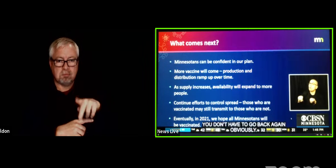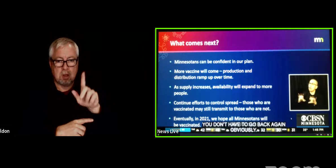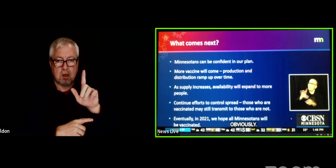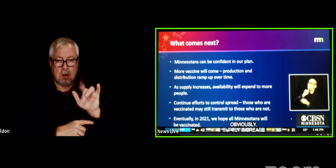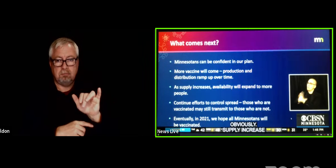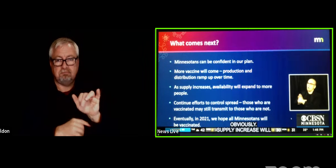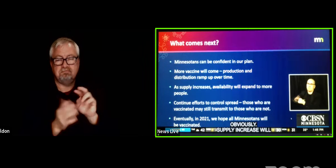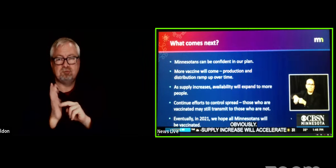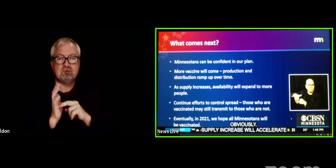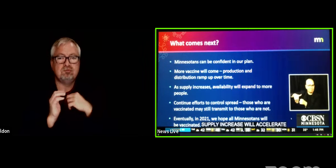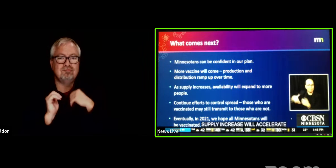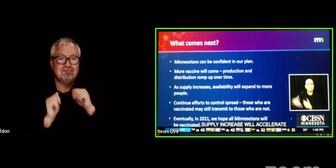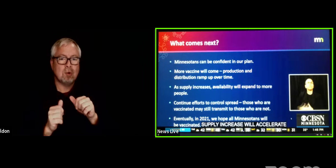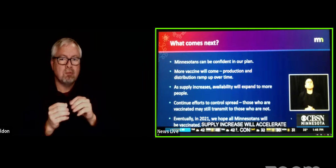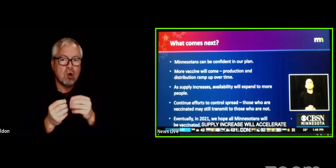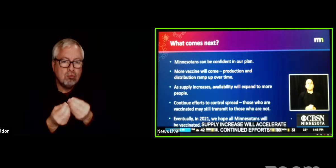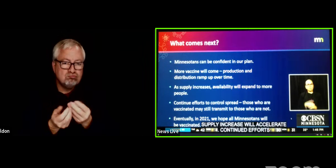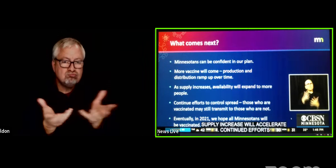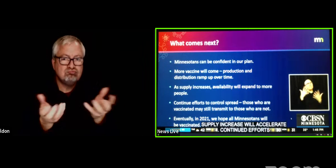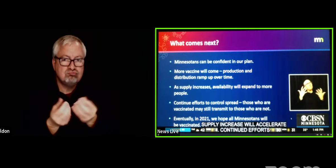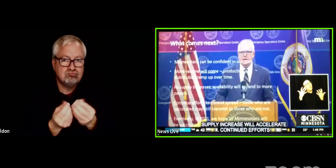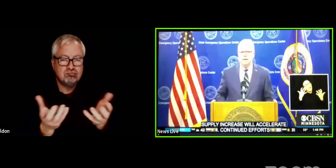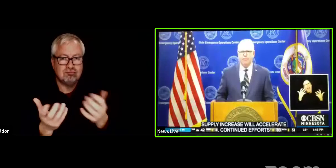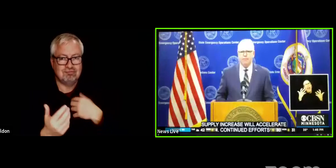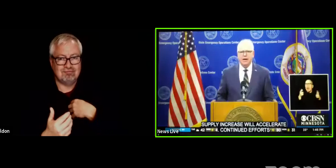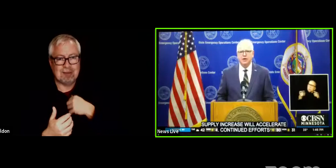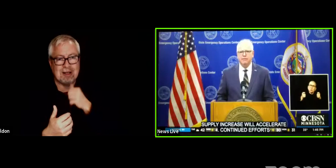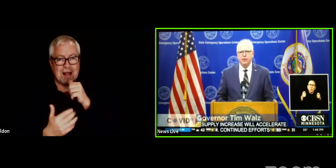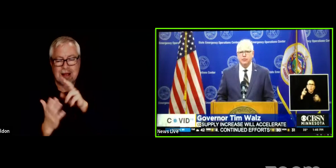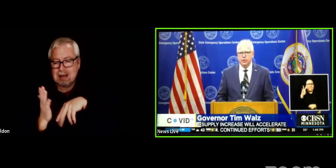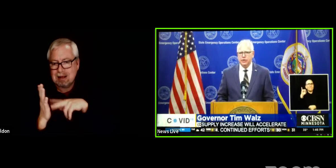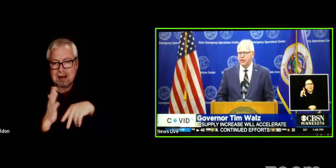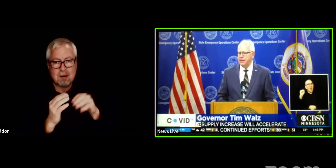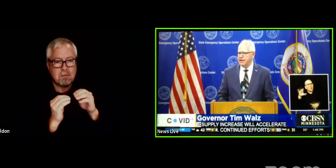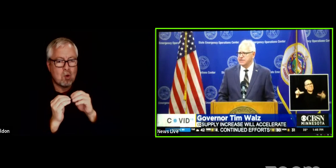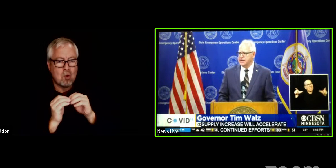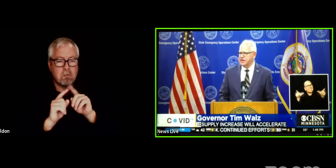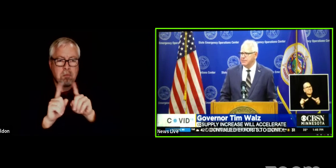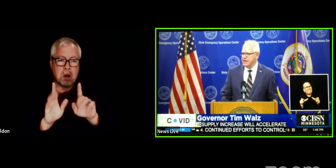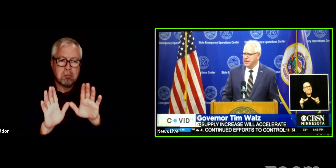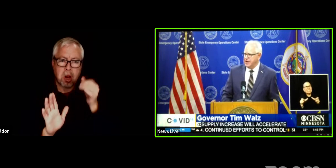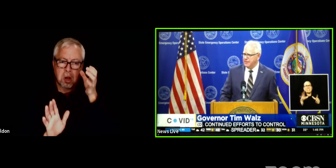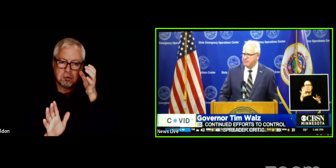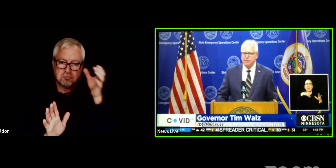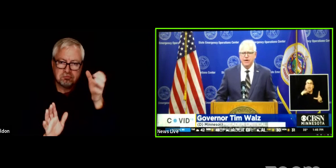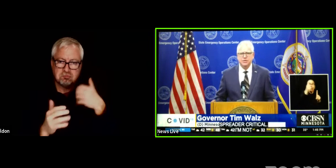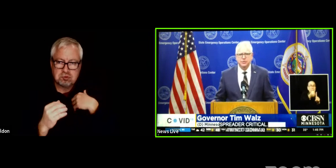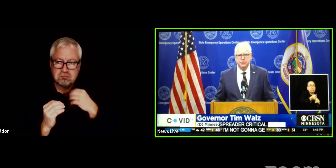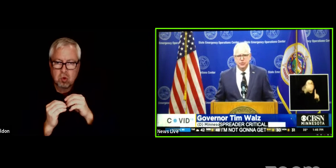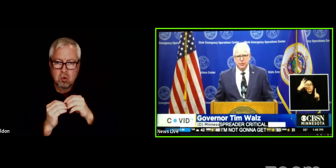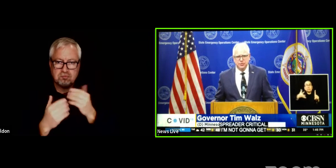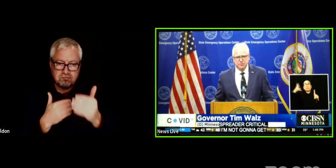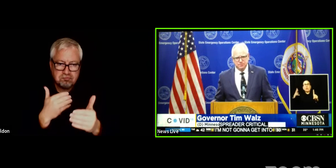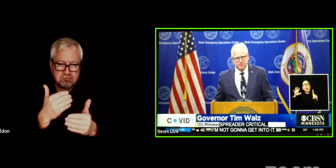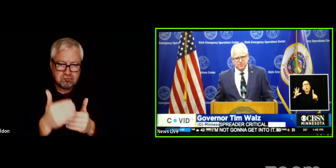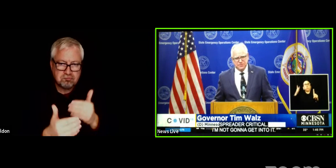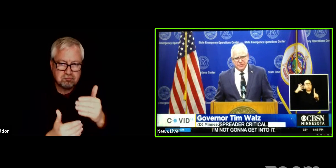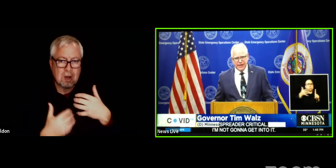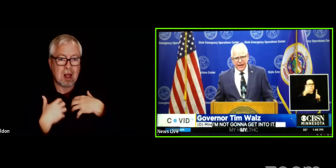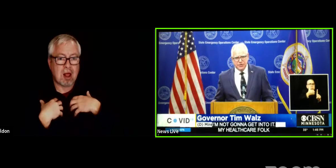I'M NOT GOING TO GO INTO IT, MY HEALTH CARE FOLKS ARE REALLY GREAT ABOUT SENDING ME PROFESSIONAL JOURNALS AND THE